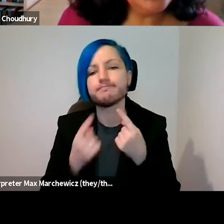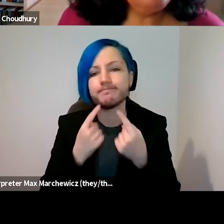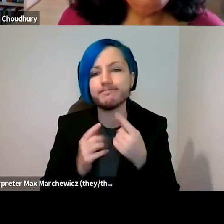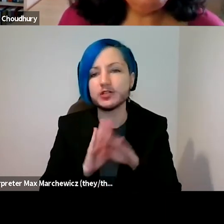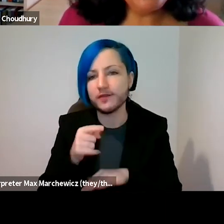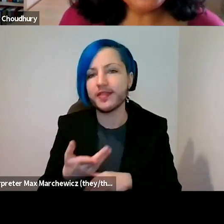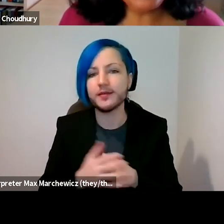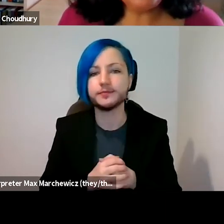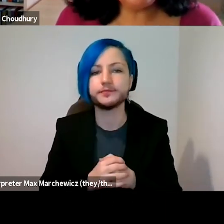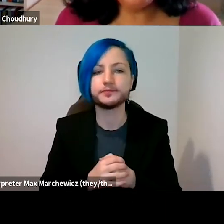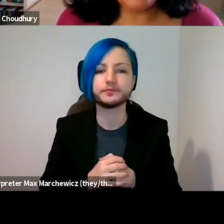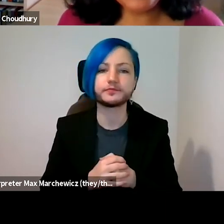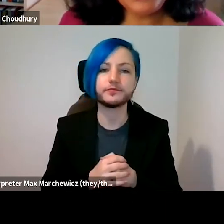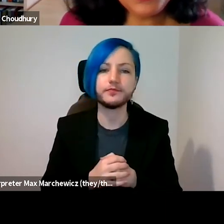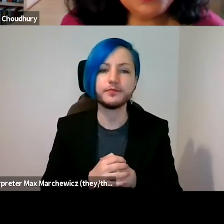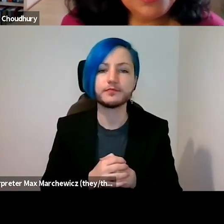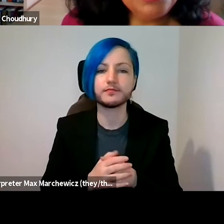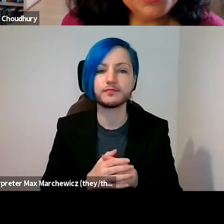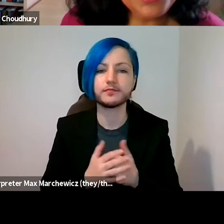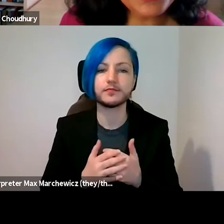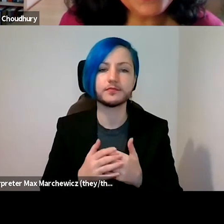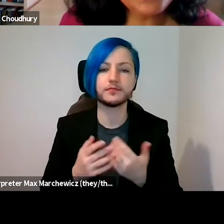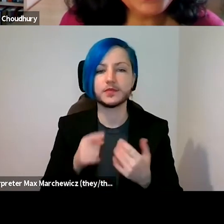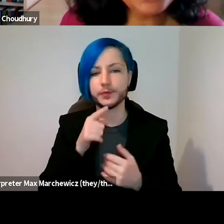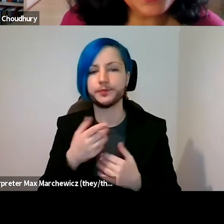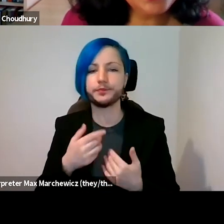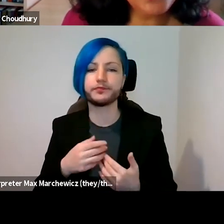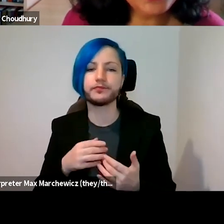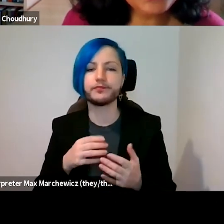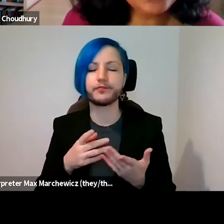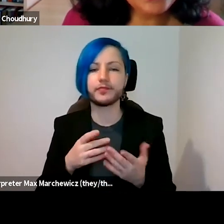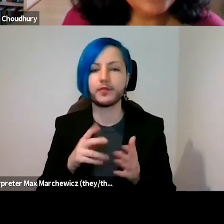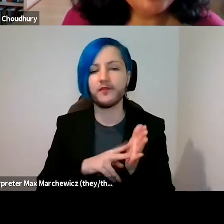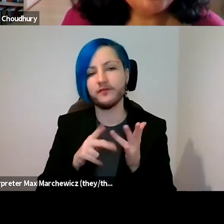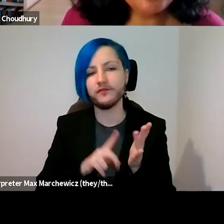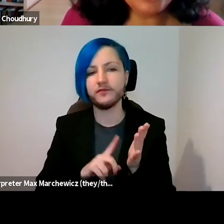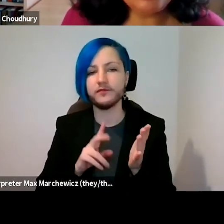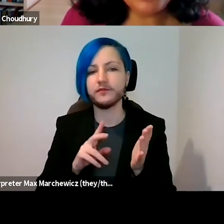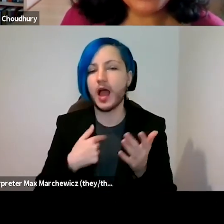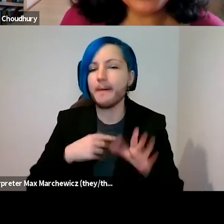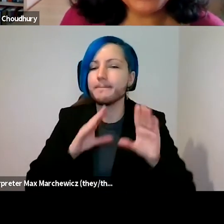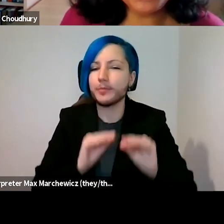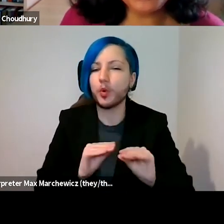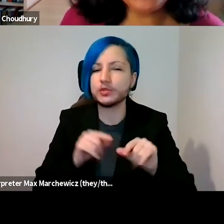"I'm pausing on the last sheets of volume II," he says, "because I await Colonel Fergusson's return